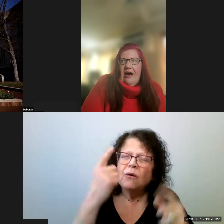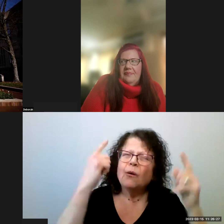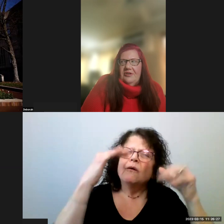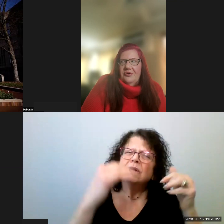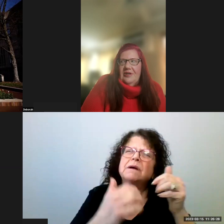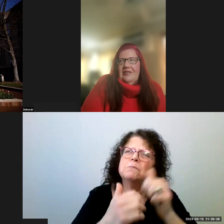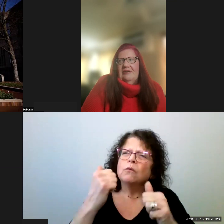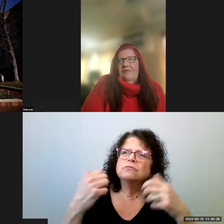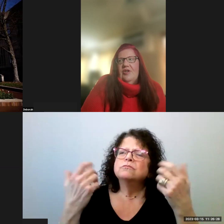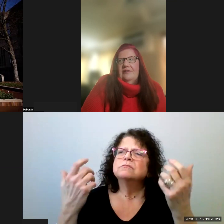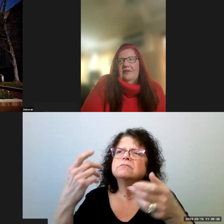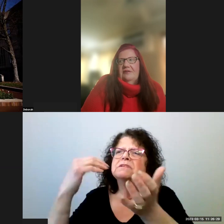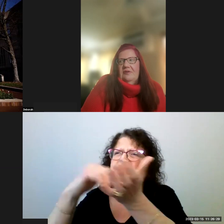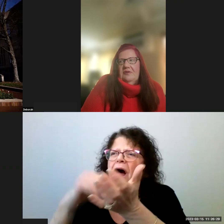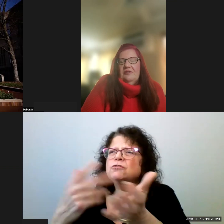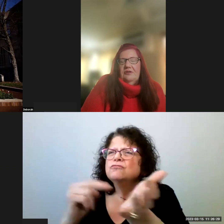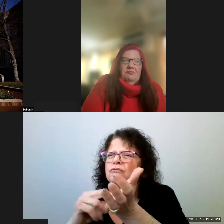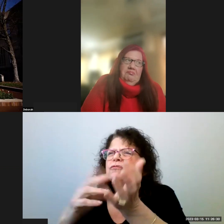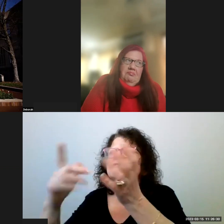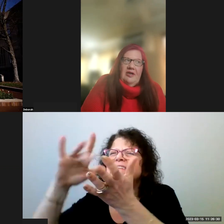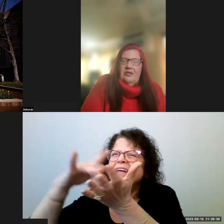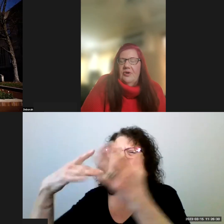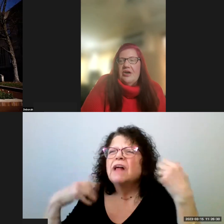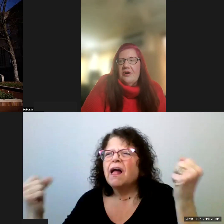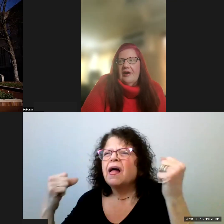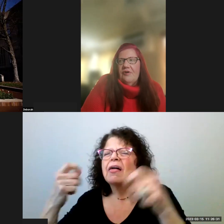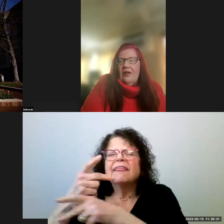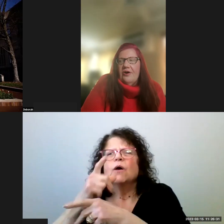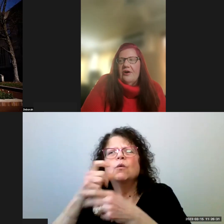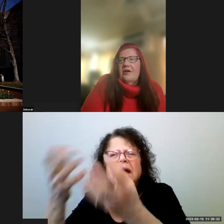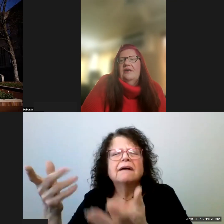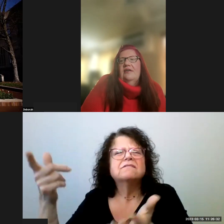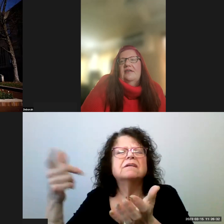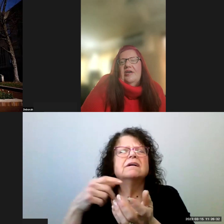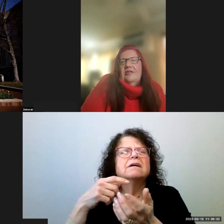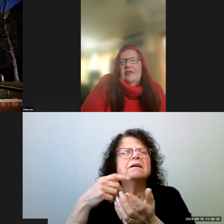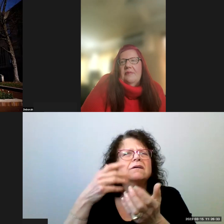opt to at least, for the next six months to a year, if not, longer, to continue to pay